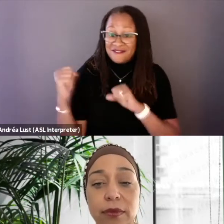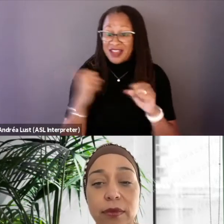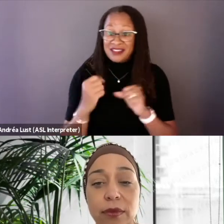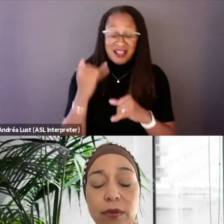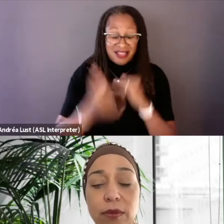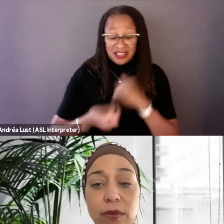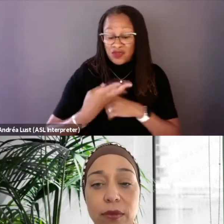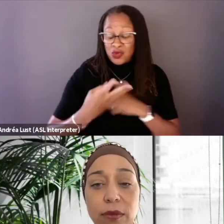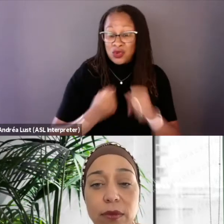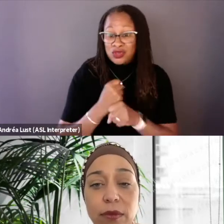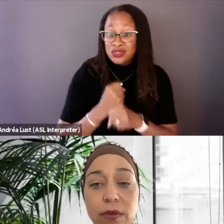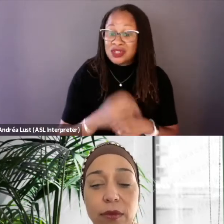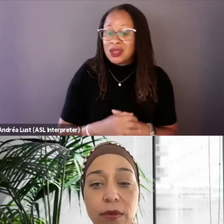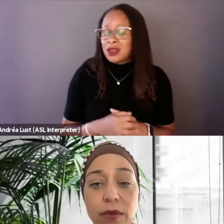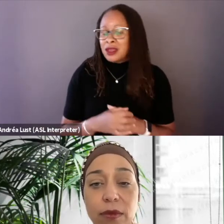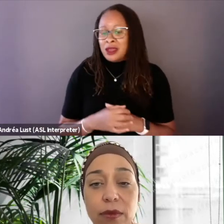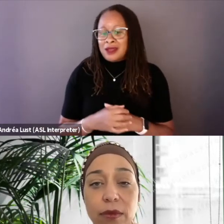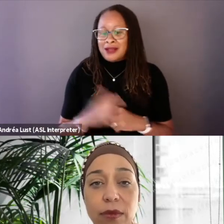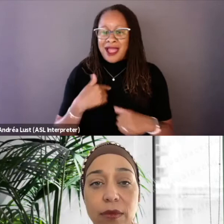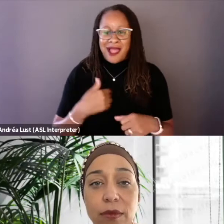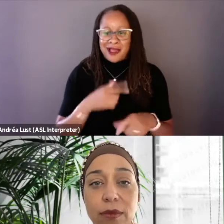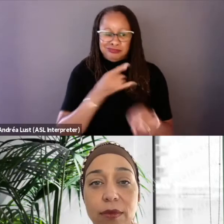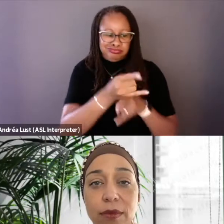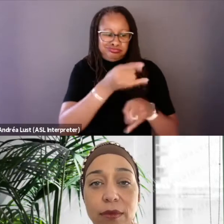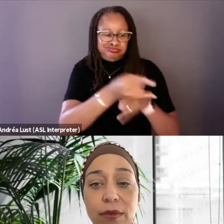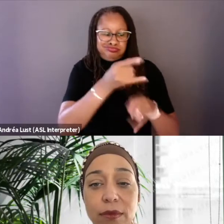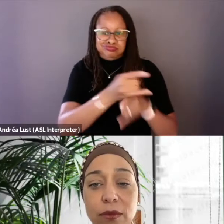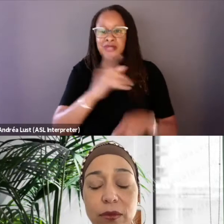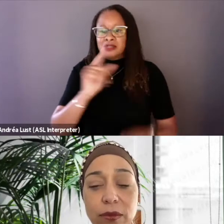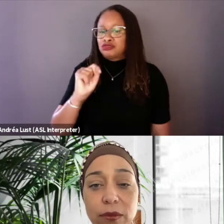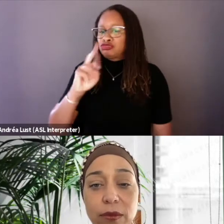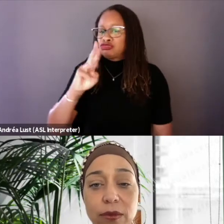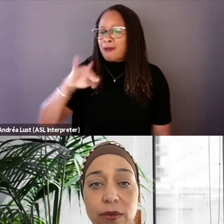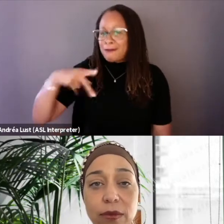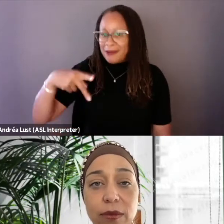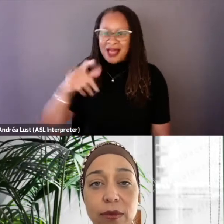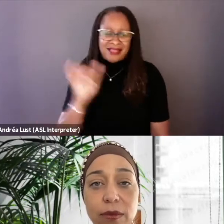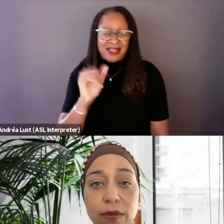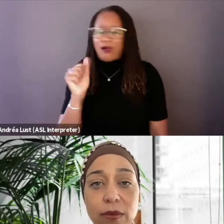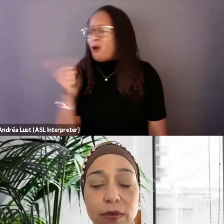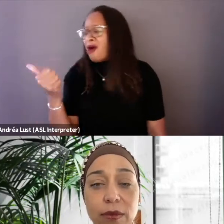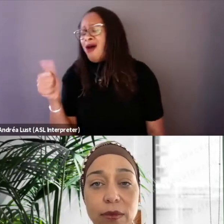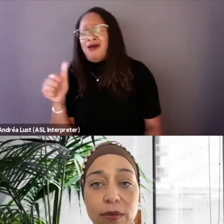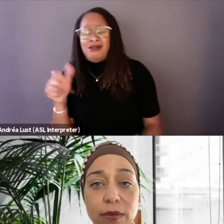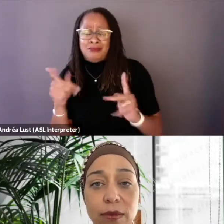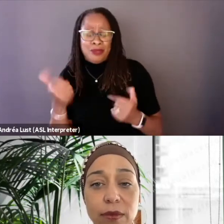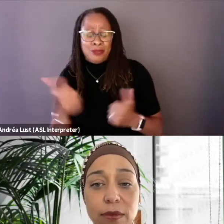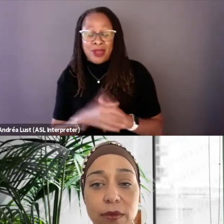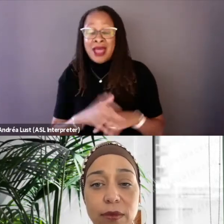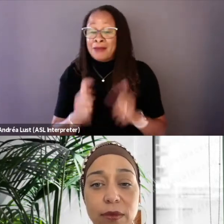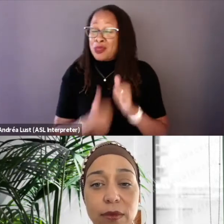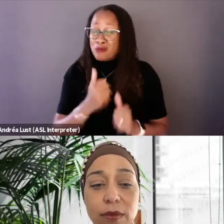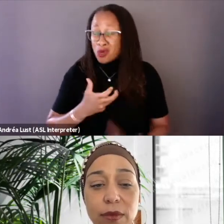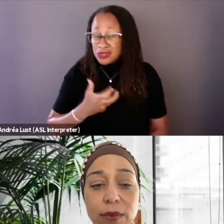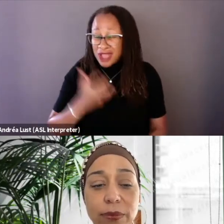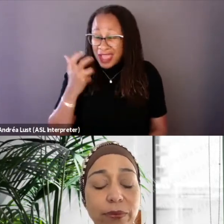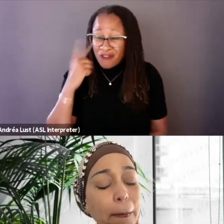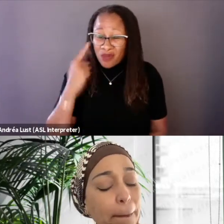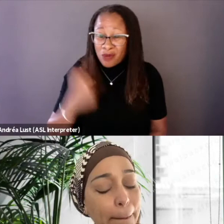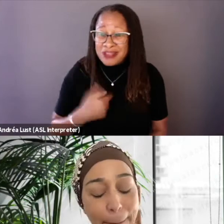Like, you know, I made fun of Trump like everybody else and mad at him. But the thing I was most angry about over the last four years